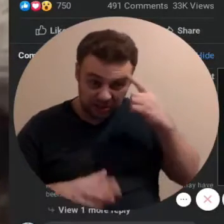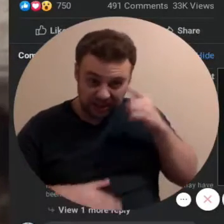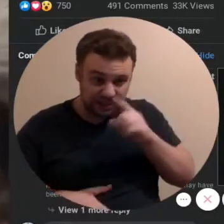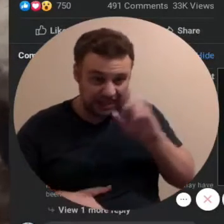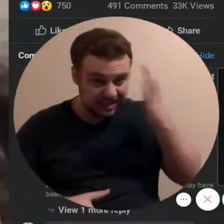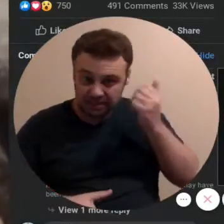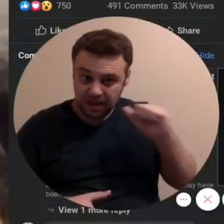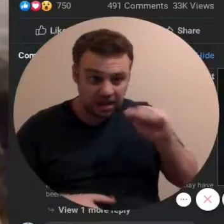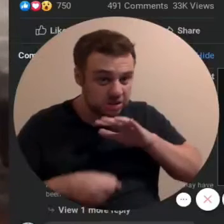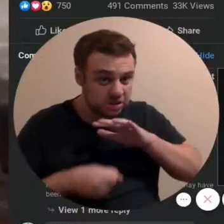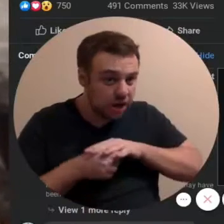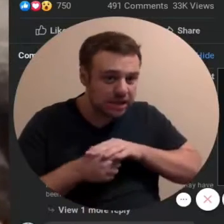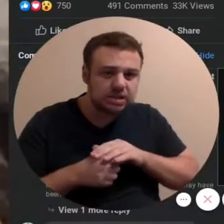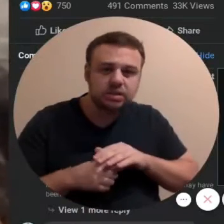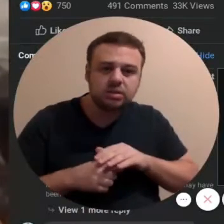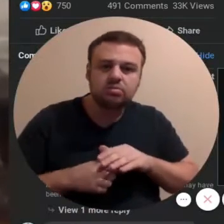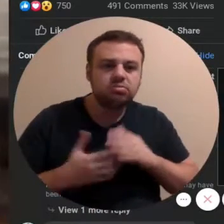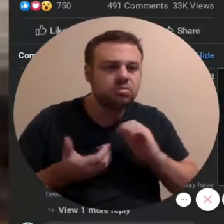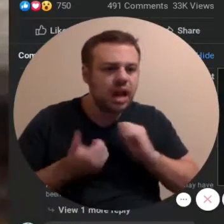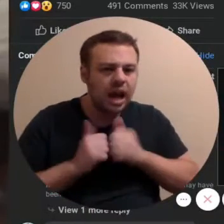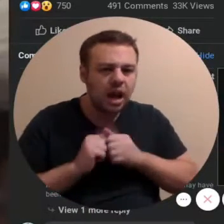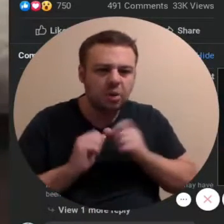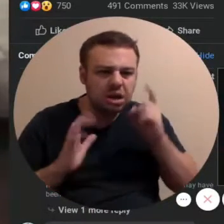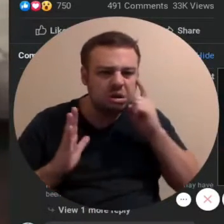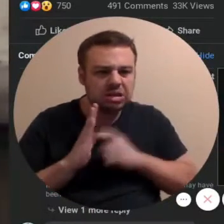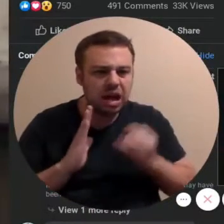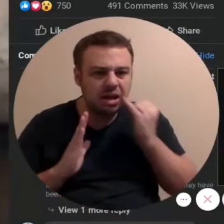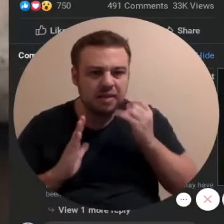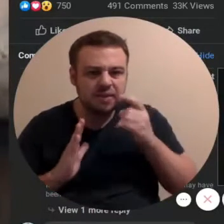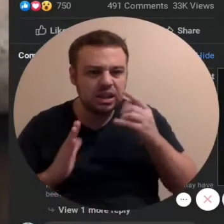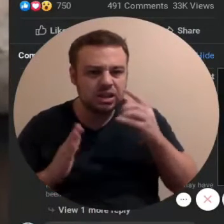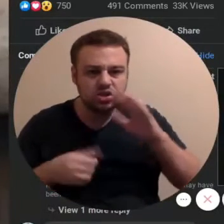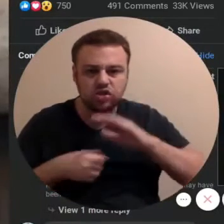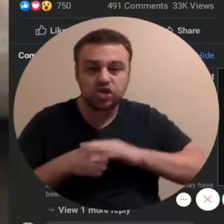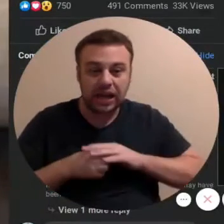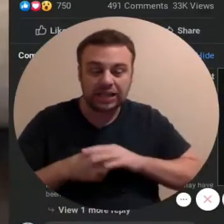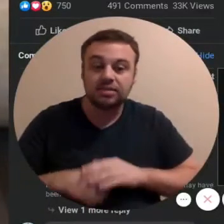would we be watching for? Janice: You would know, he would come at you